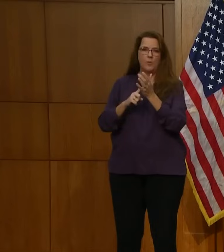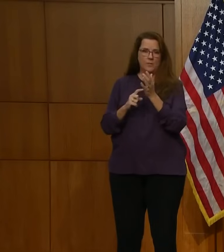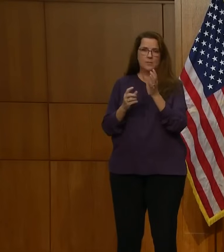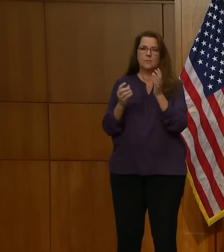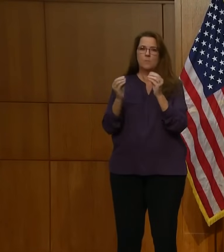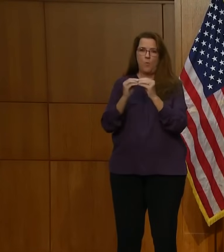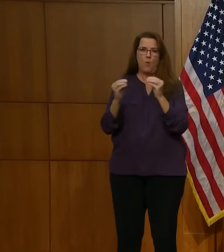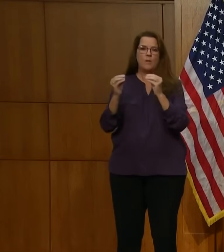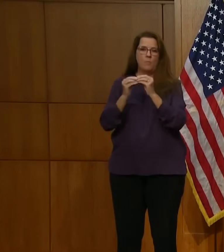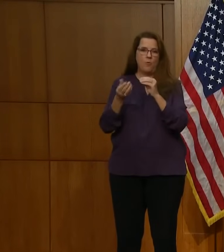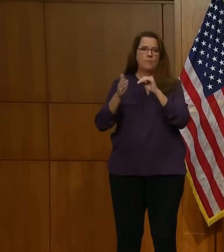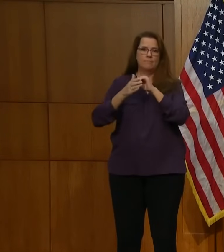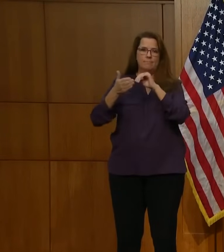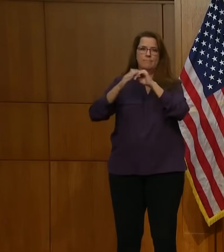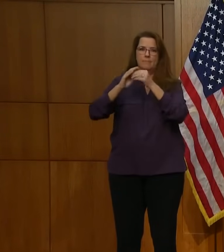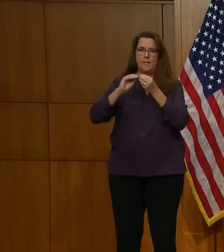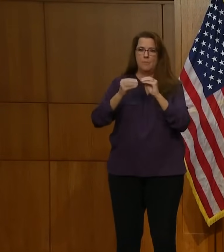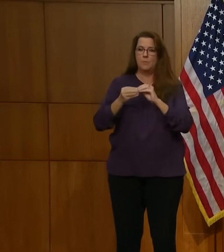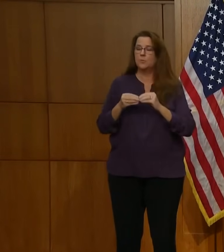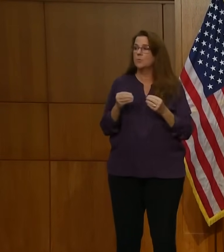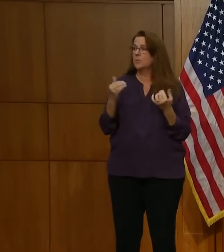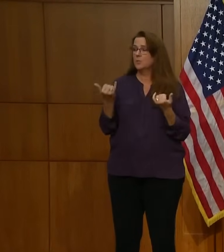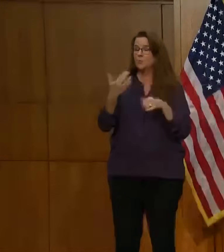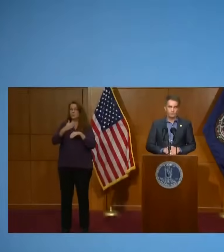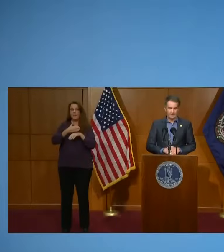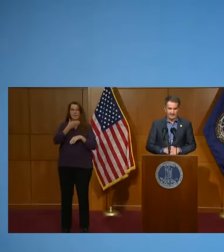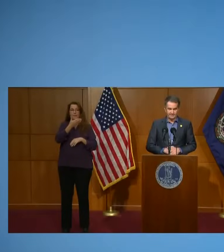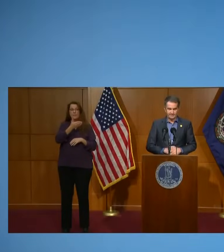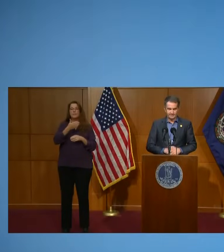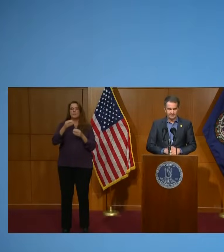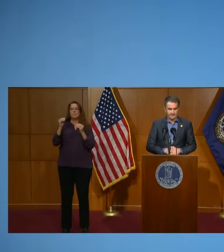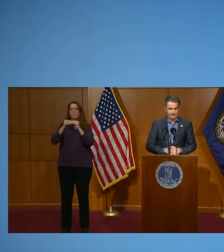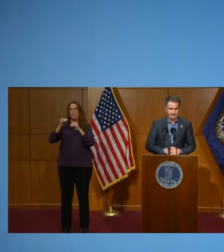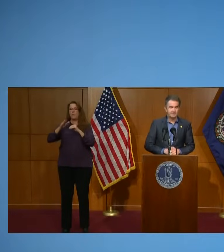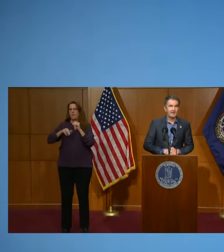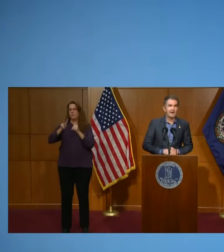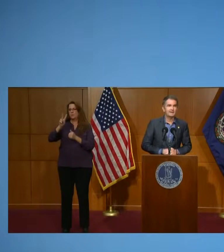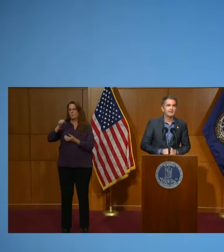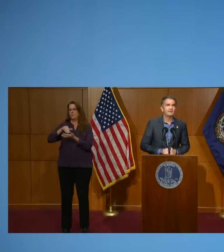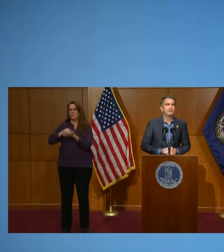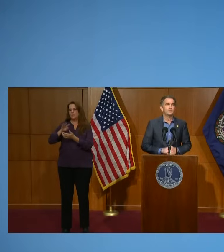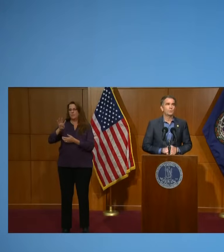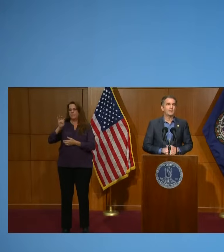STATUS SINCE SUSTAINED